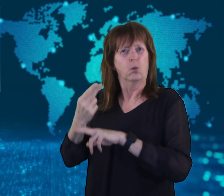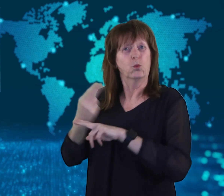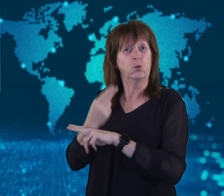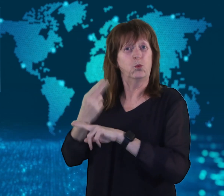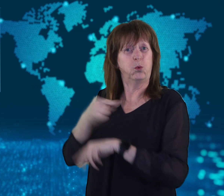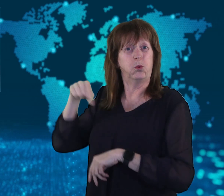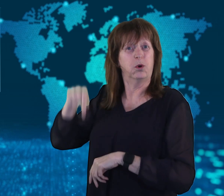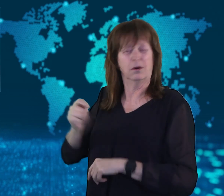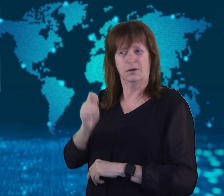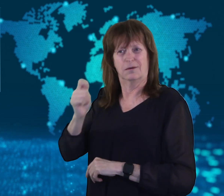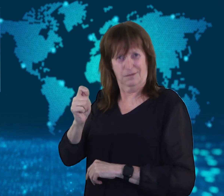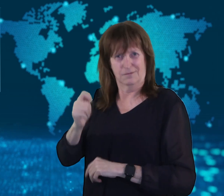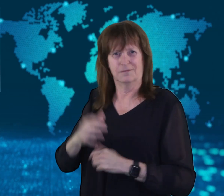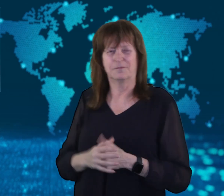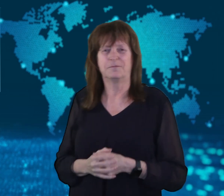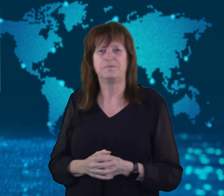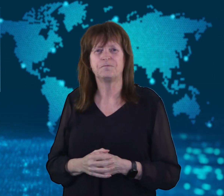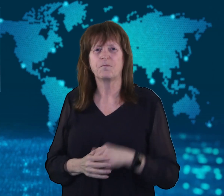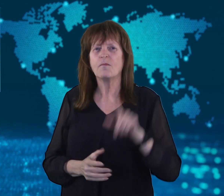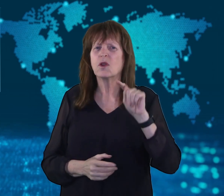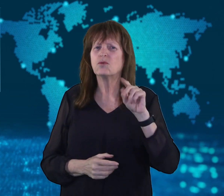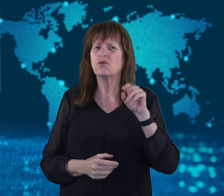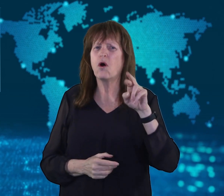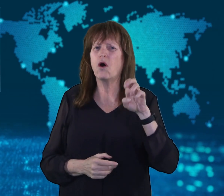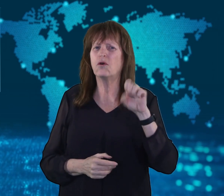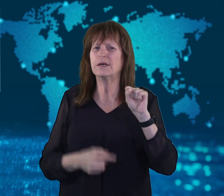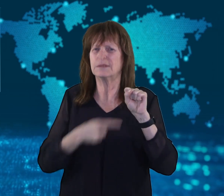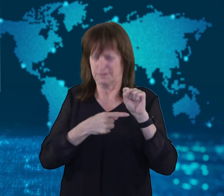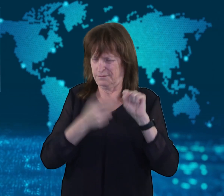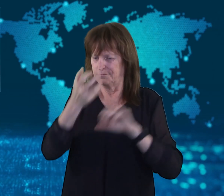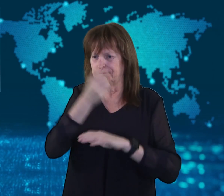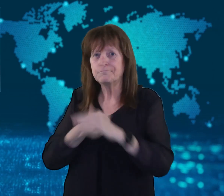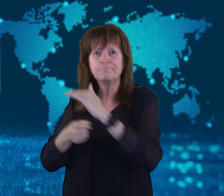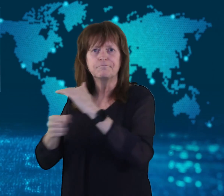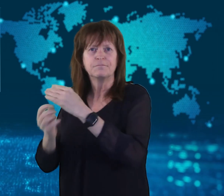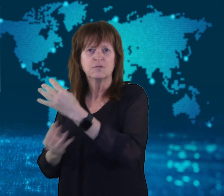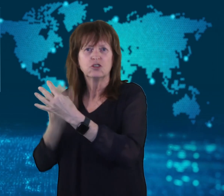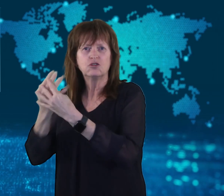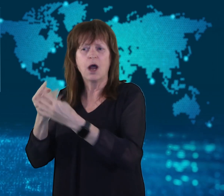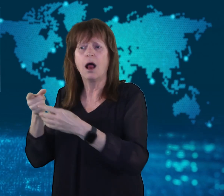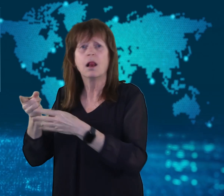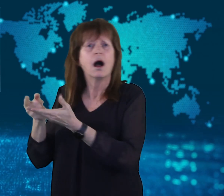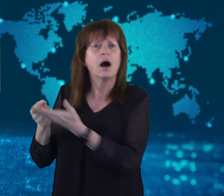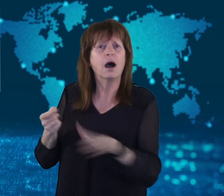Torres is being held without bail.